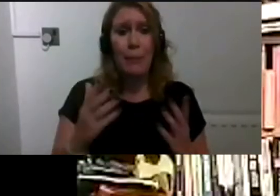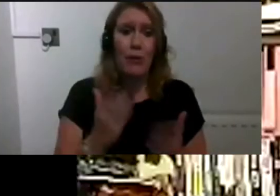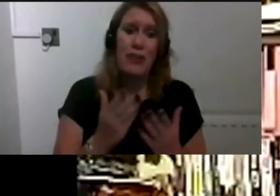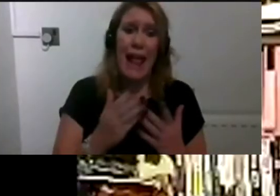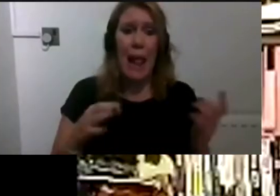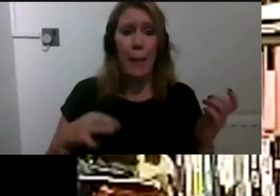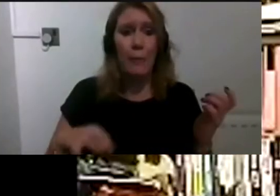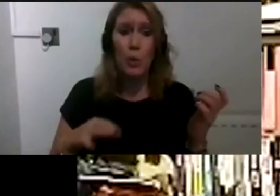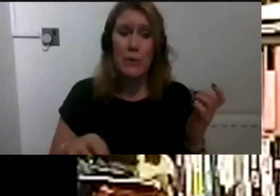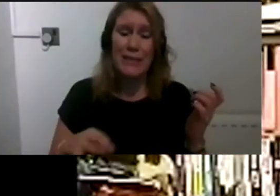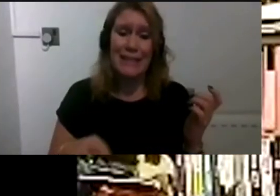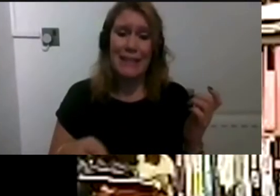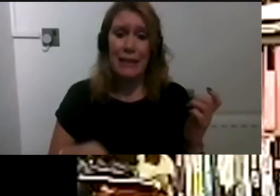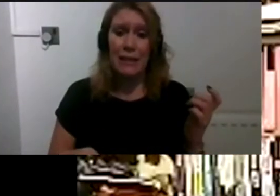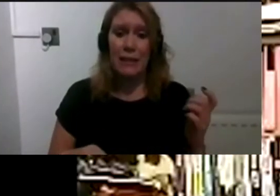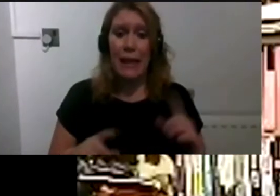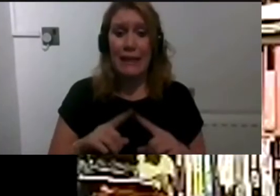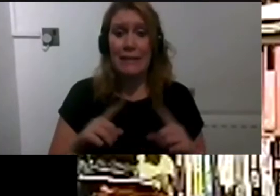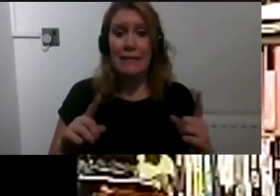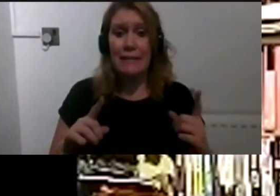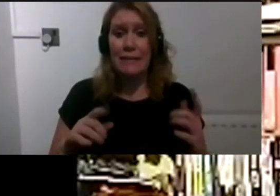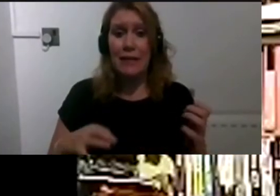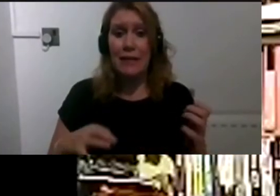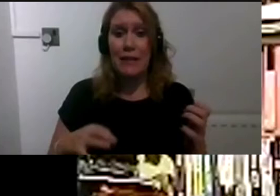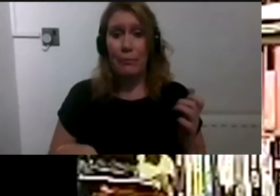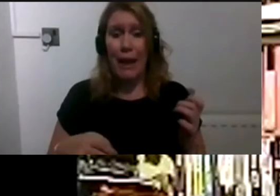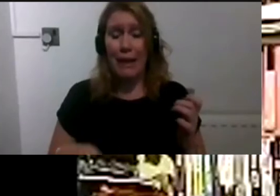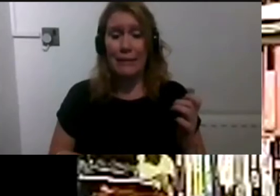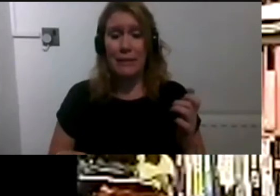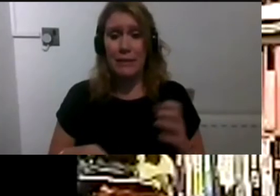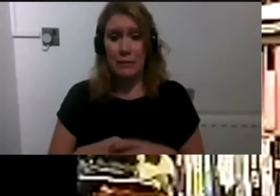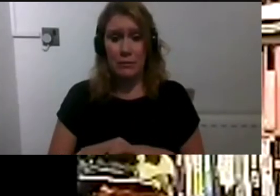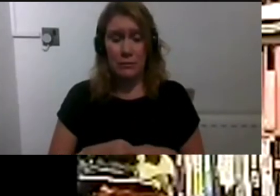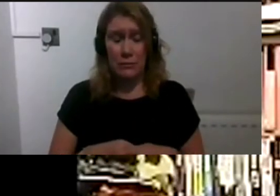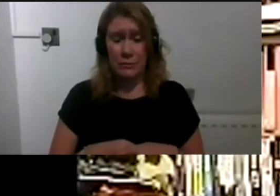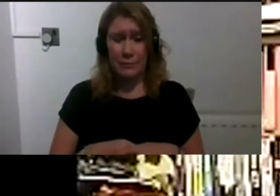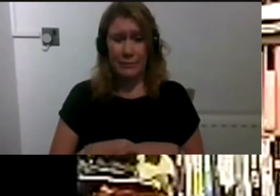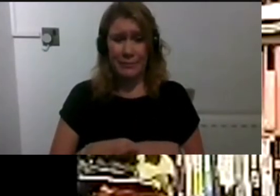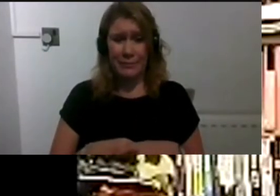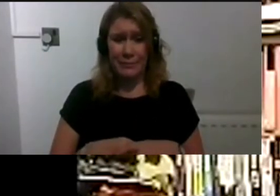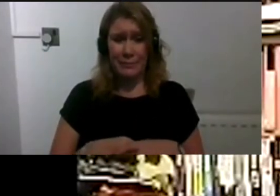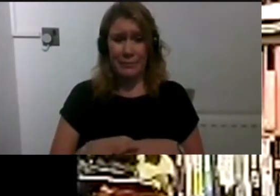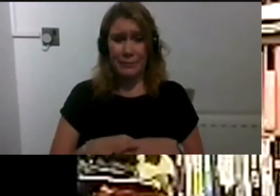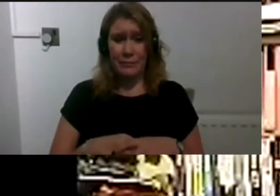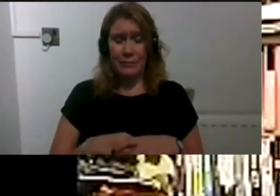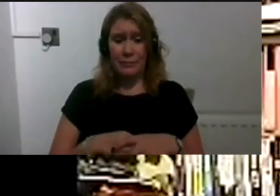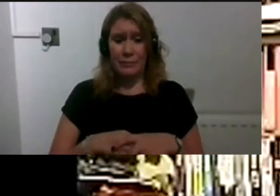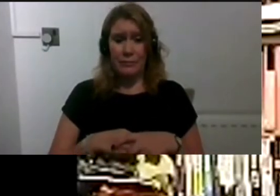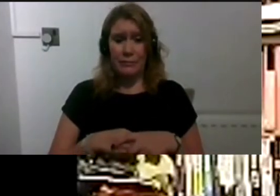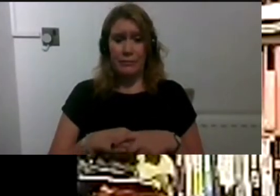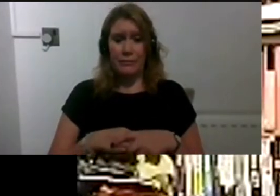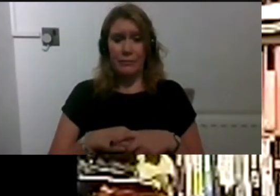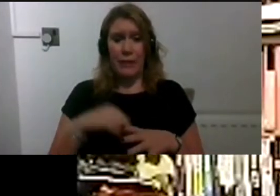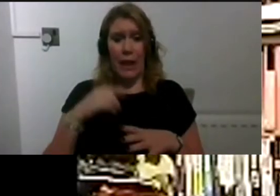I do a bit of music, I was doing music with various bands I used to play with